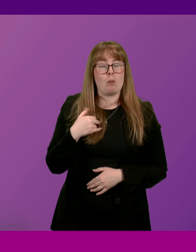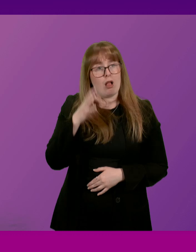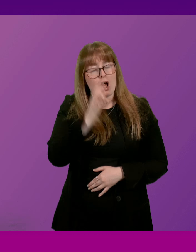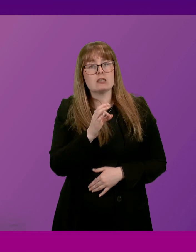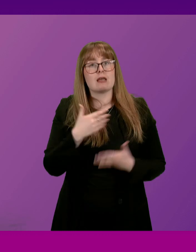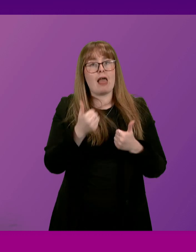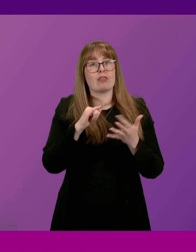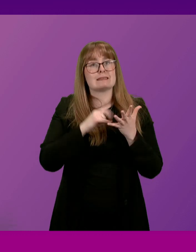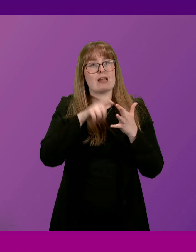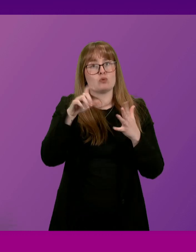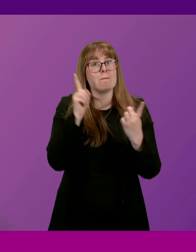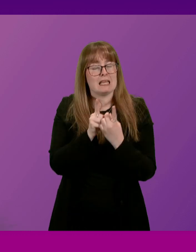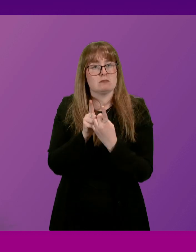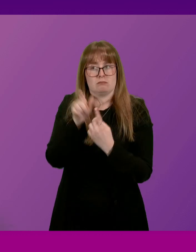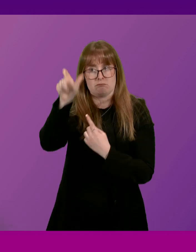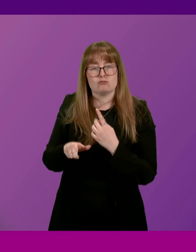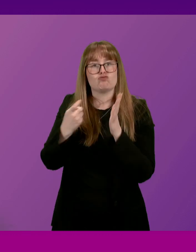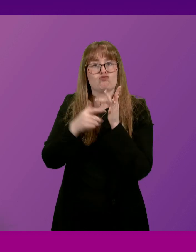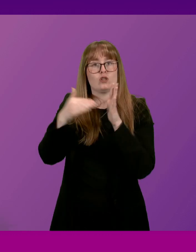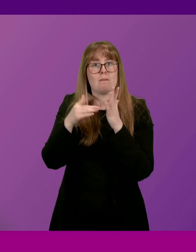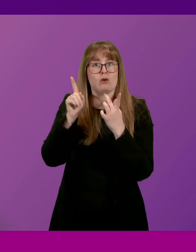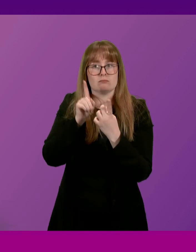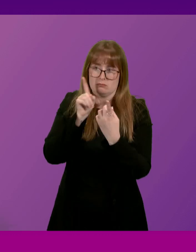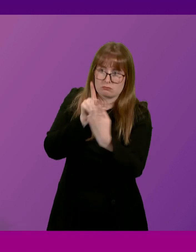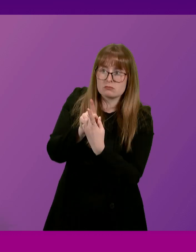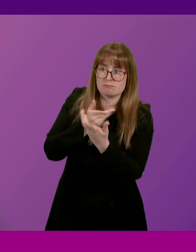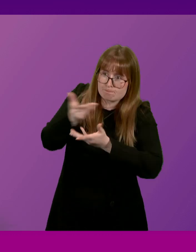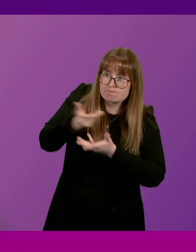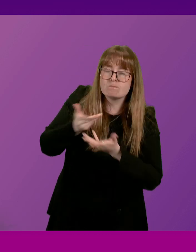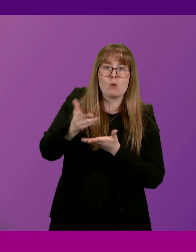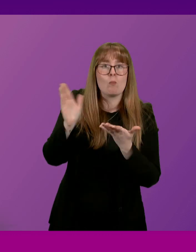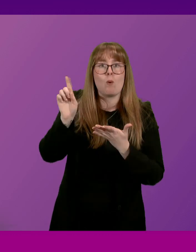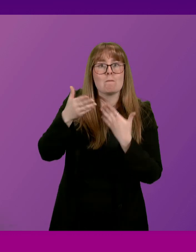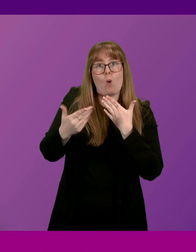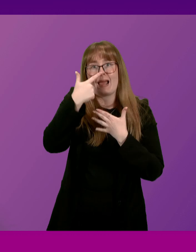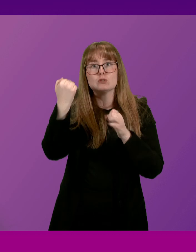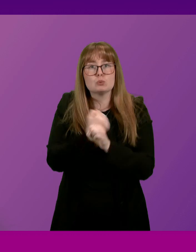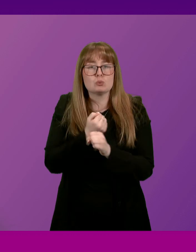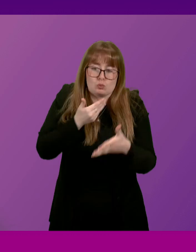Health and Social Care to meet her to discuss what more can be done to address that particular case.